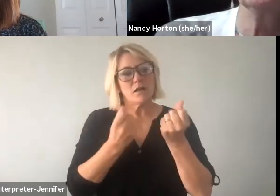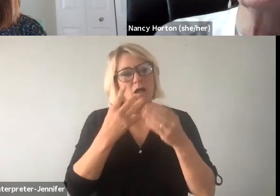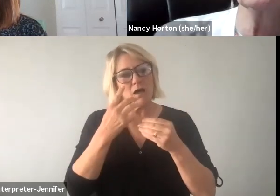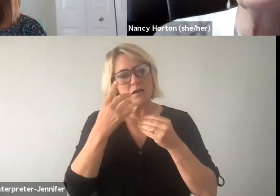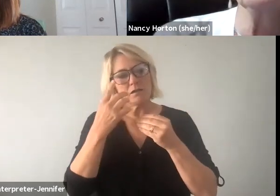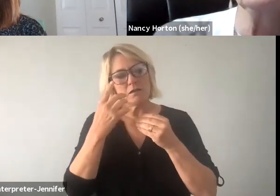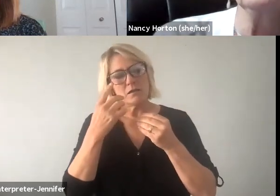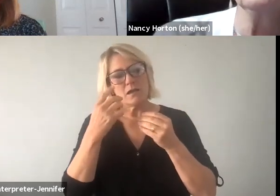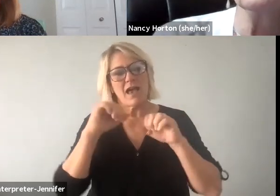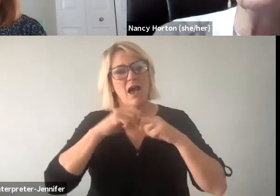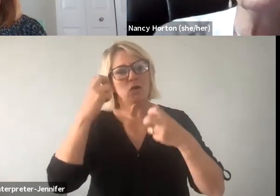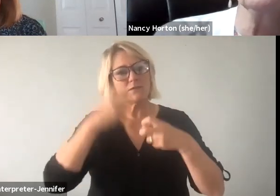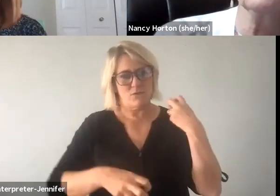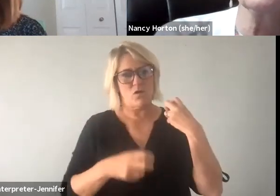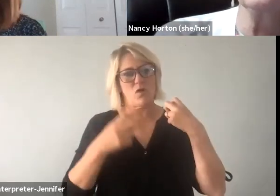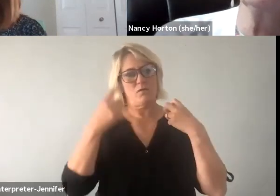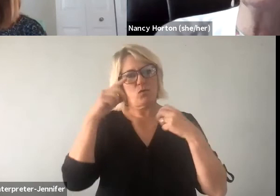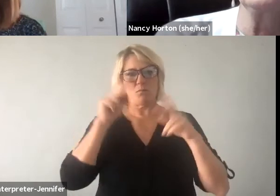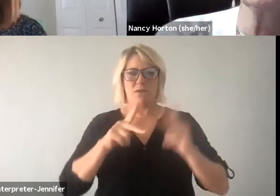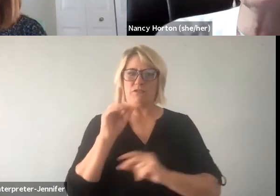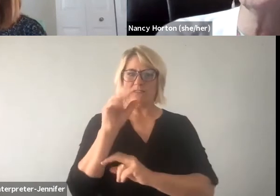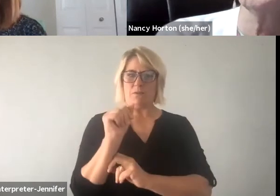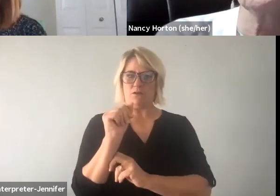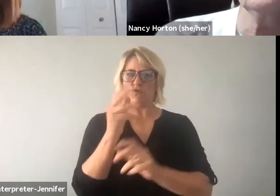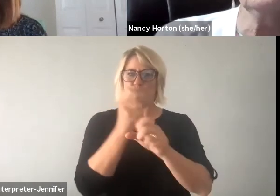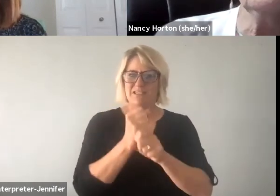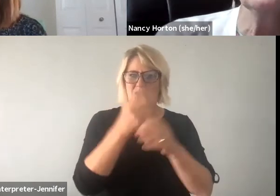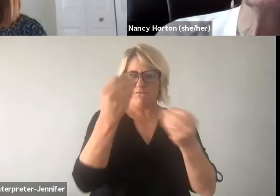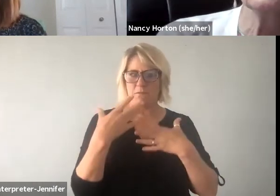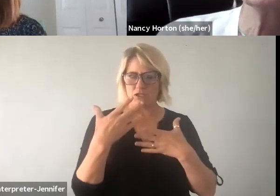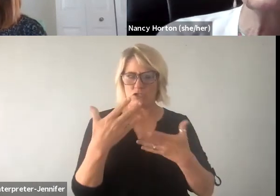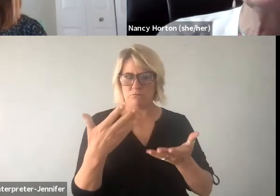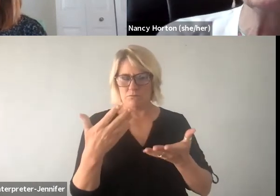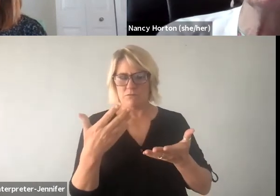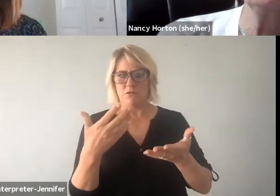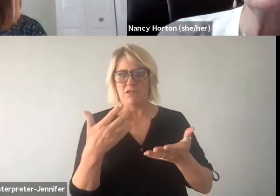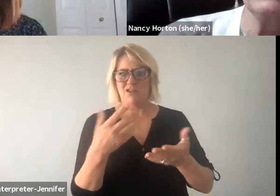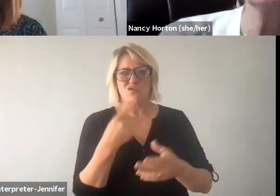these issues that have proven to be challenging to people with disabilities during this pandemic. So we've talked a lot about how difficult it's been